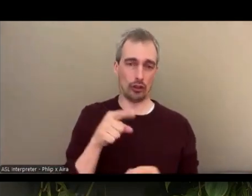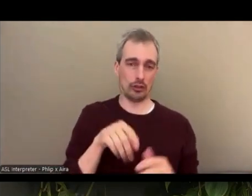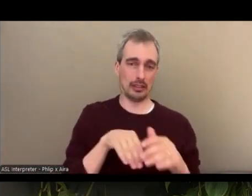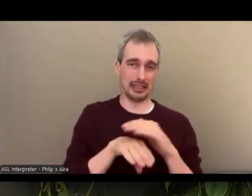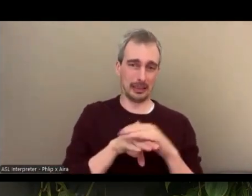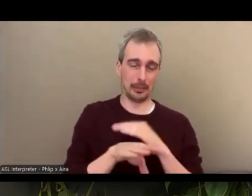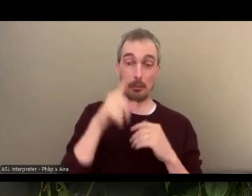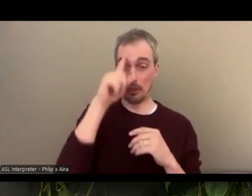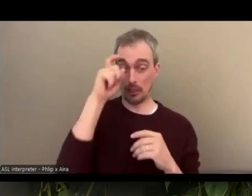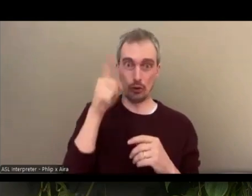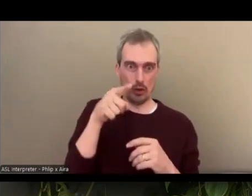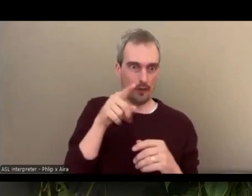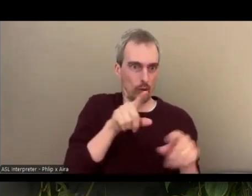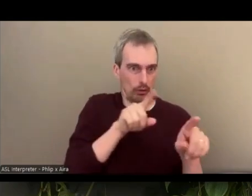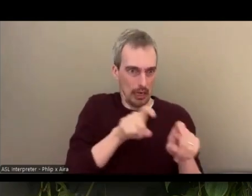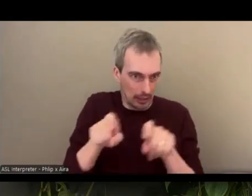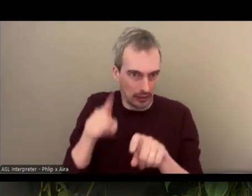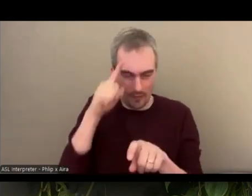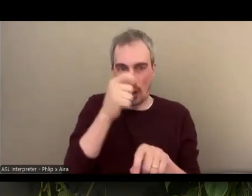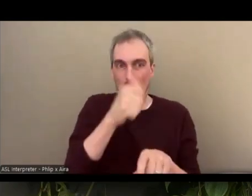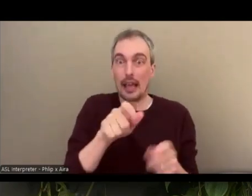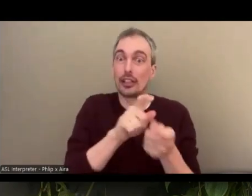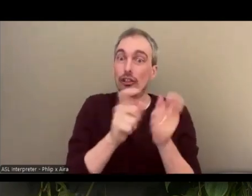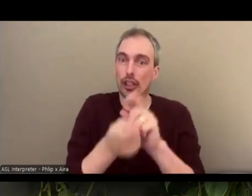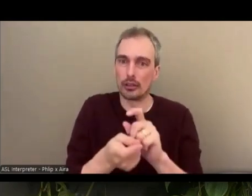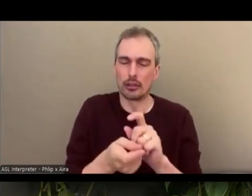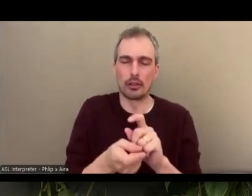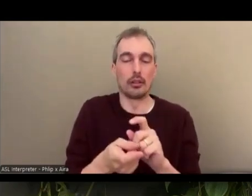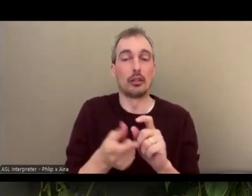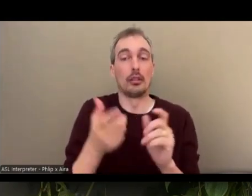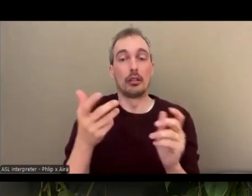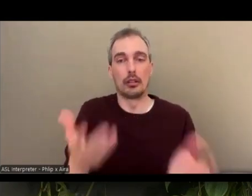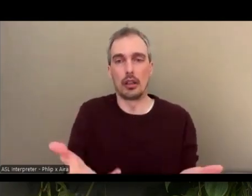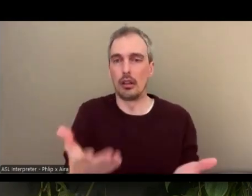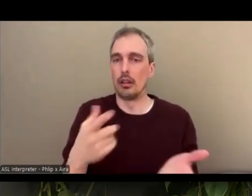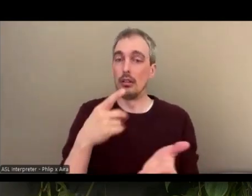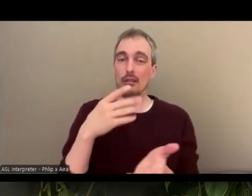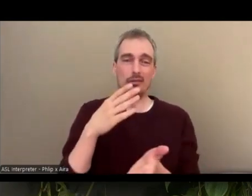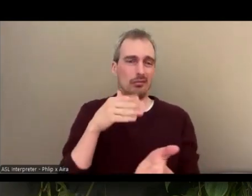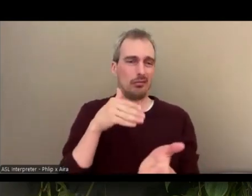And it happens all the time that unrelated changes end up breaking things for accessibility.